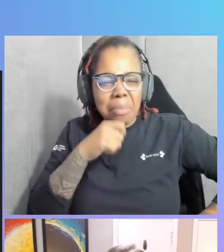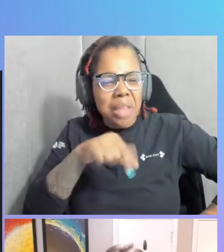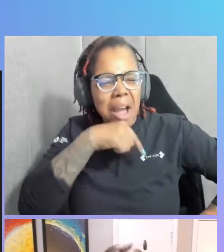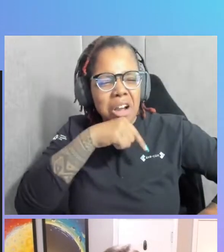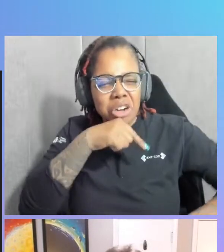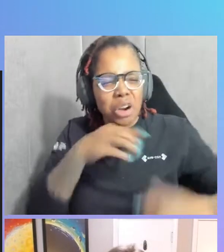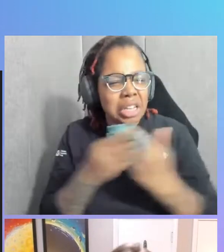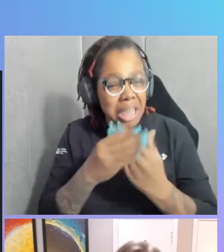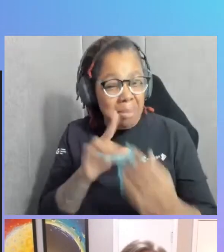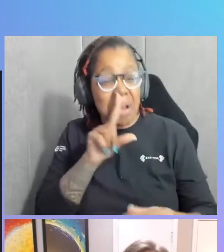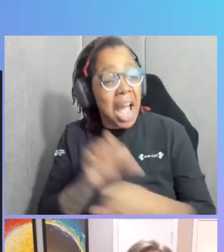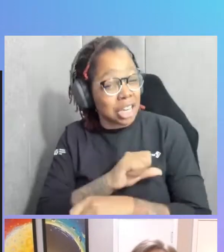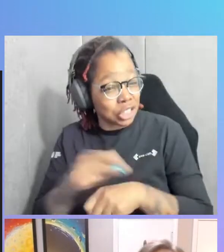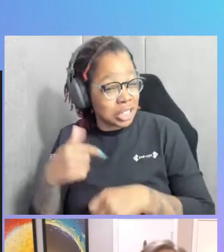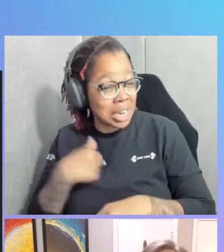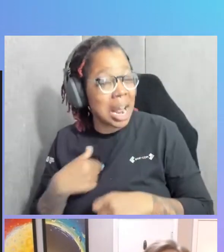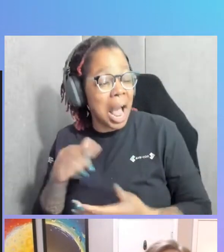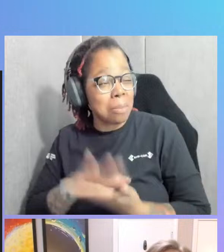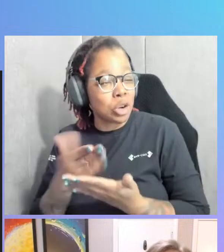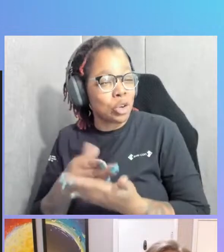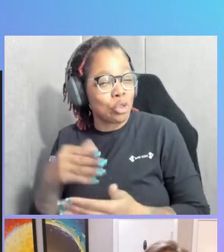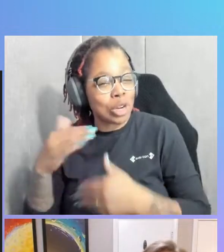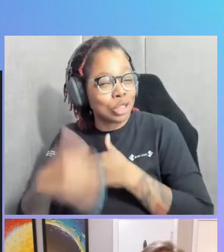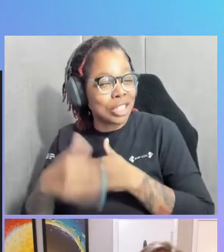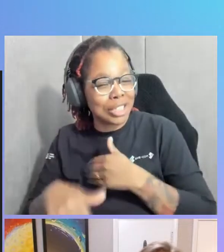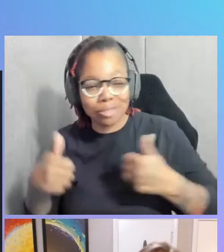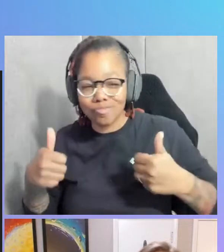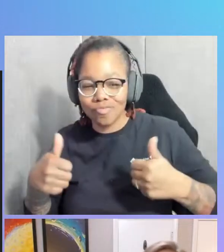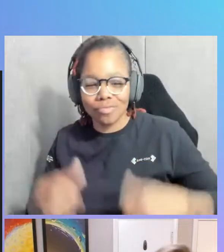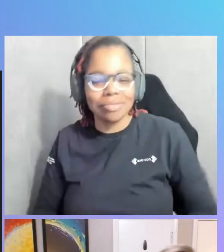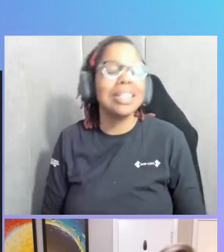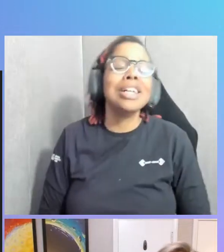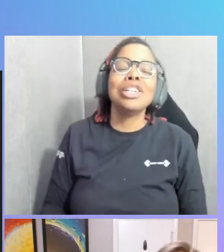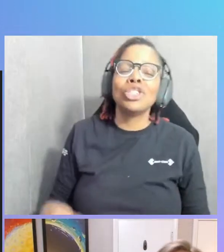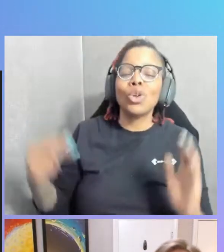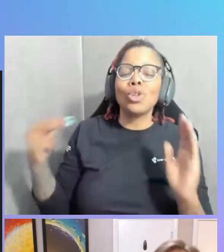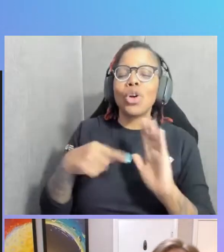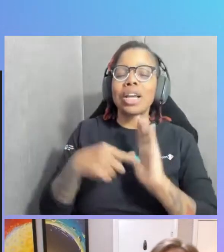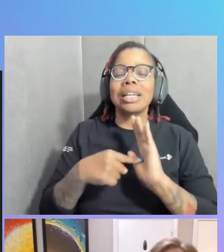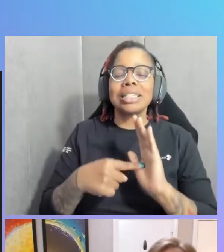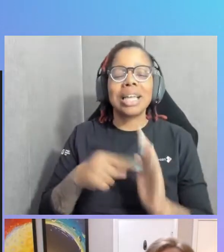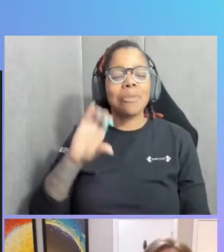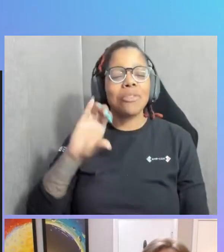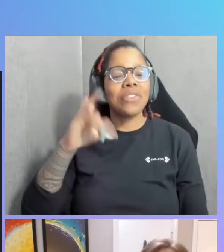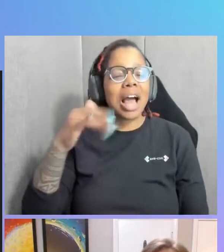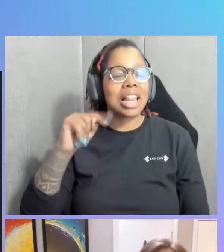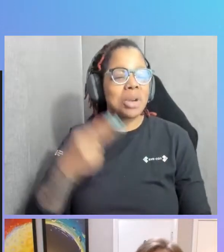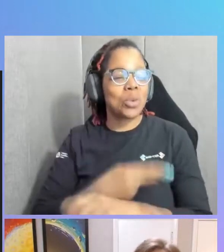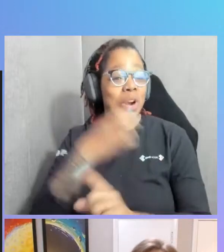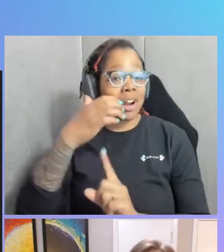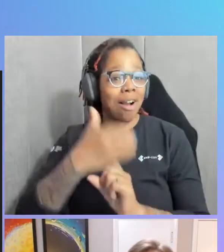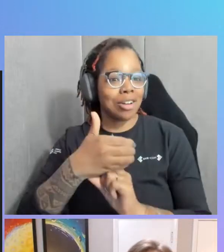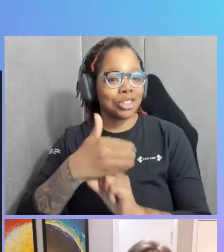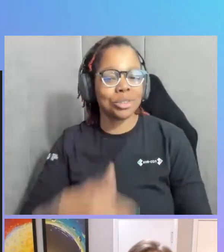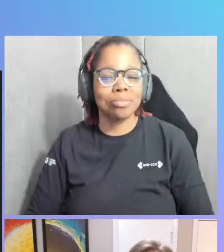cheese. So let's look at an example of an element in a